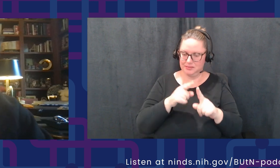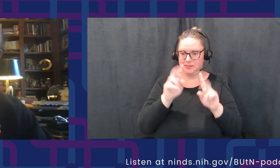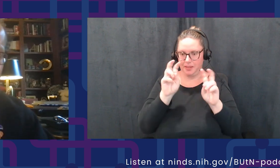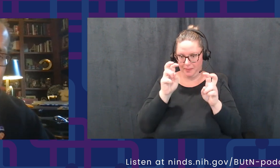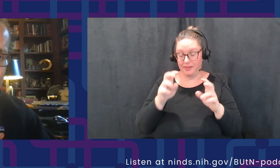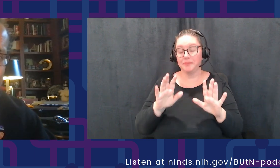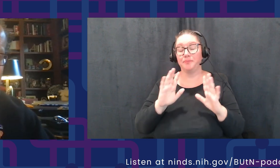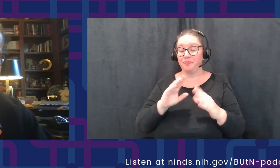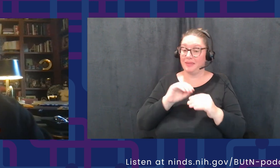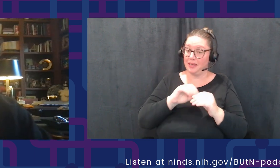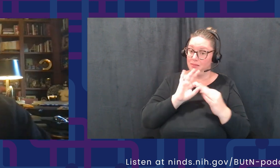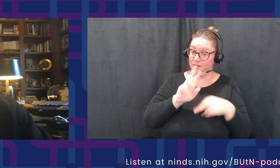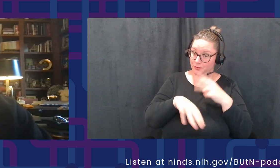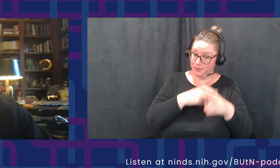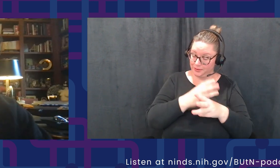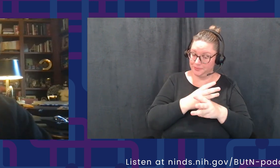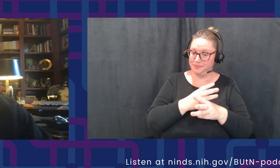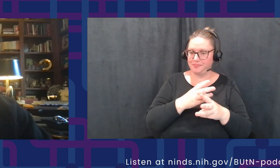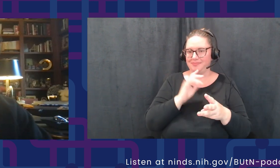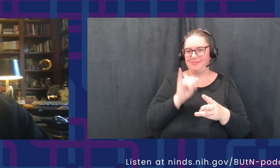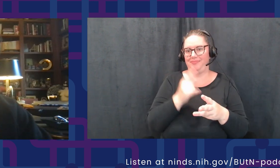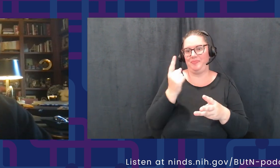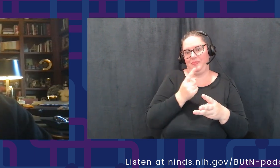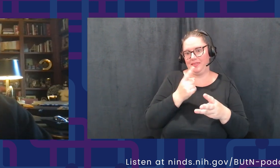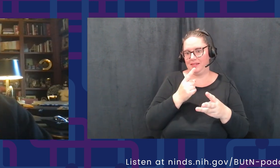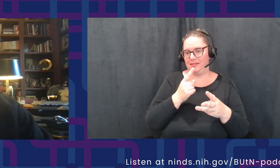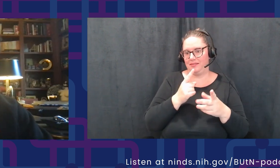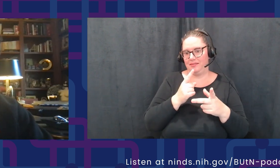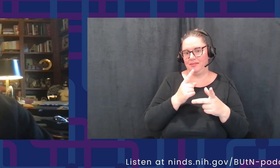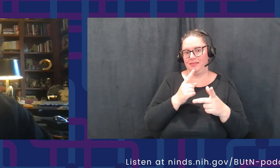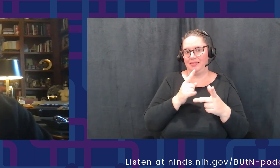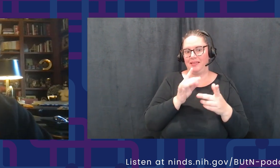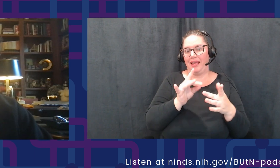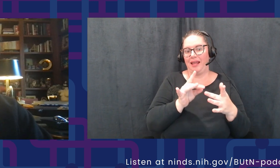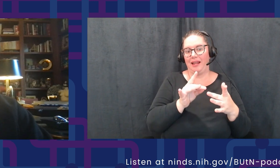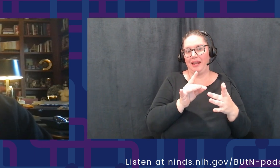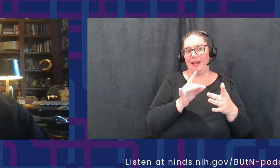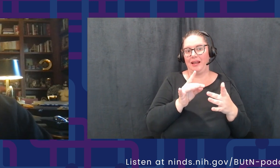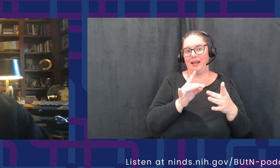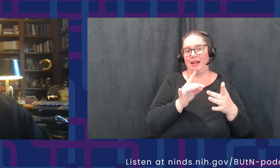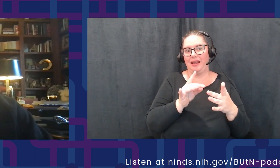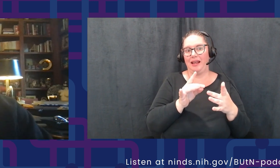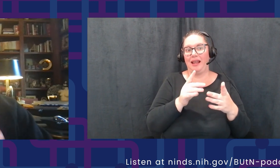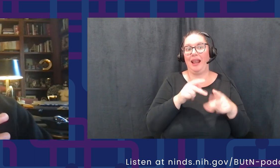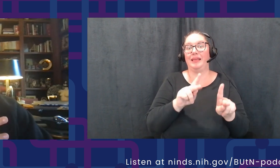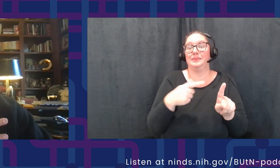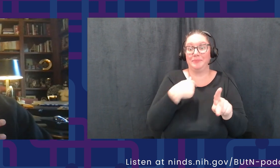And ideally, it's something that then lets me use that information